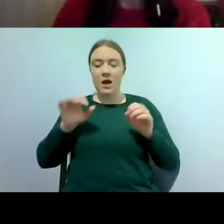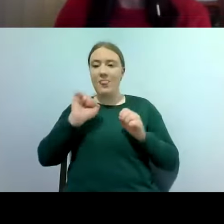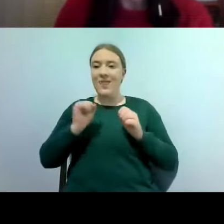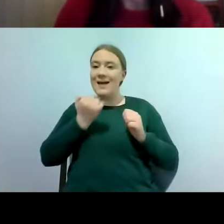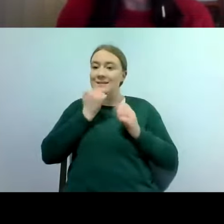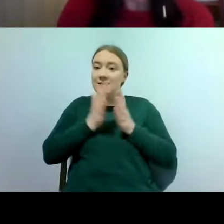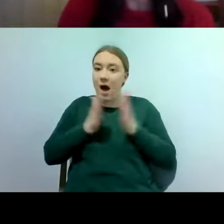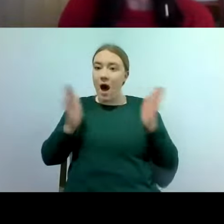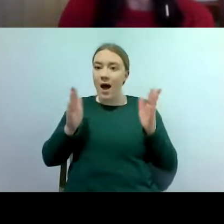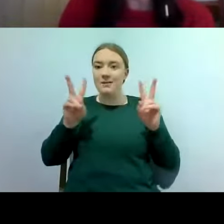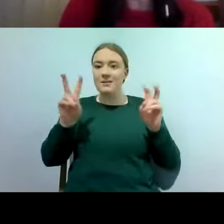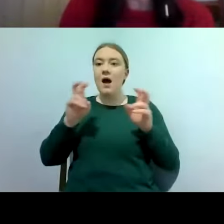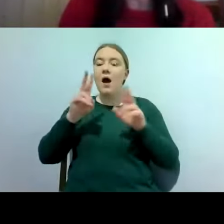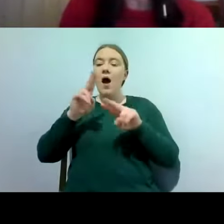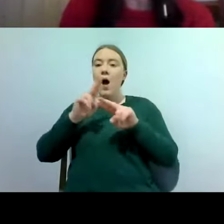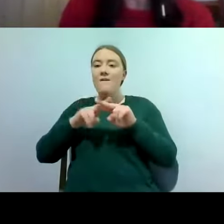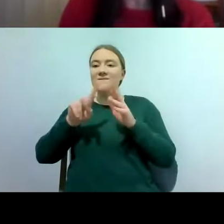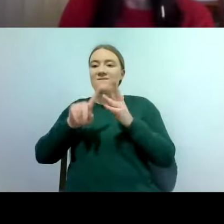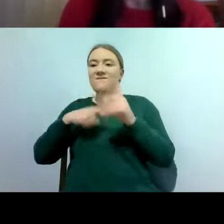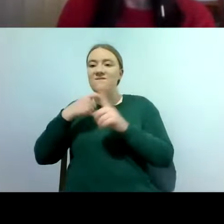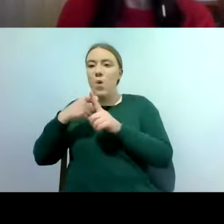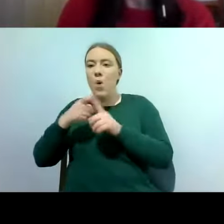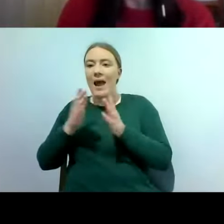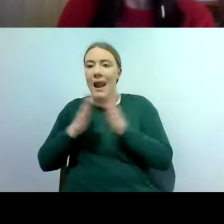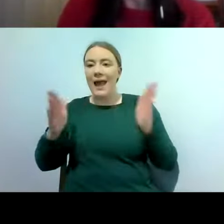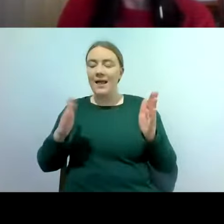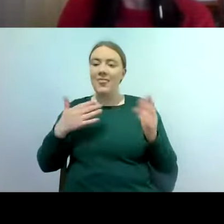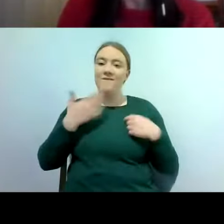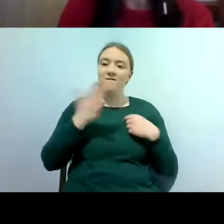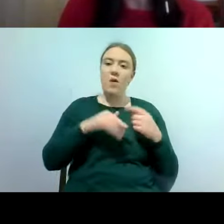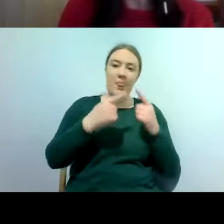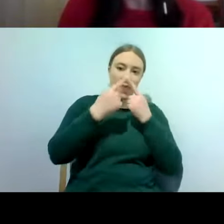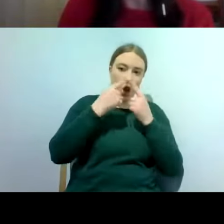and so you measure from the tip of the nose until the fork in the tail